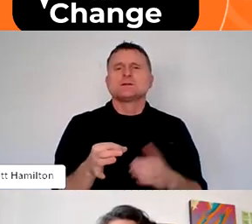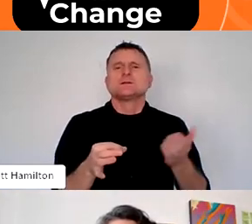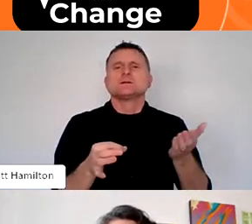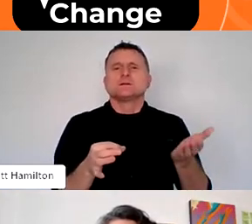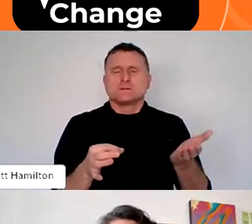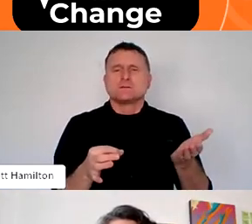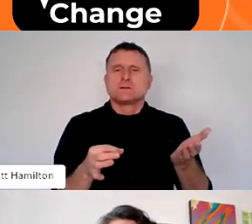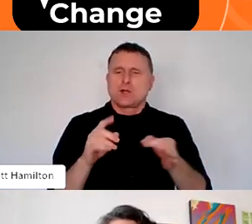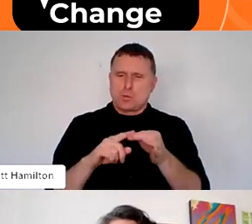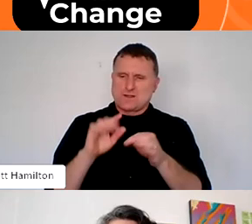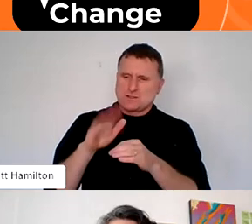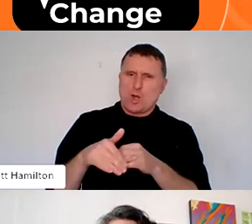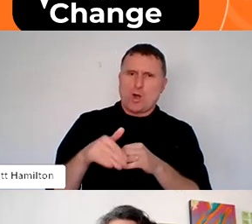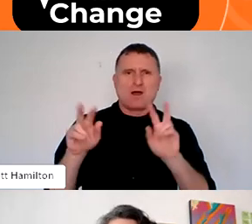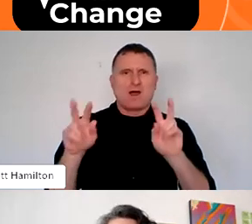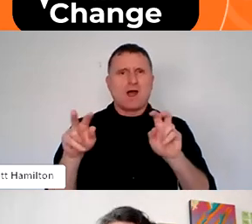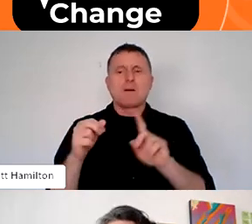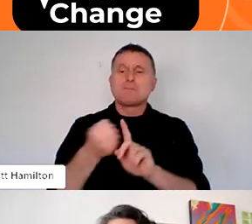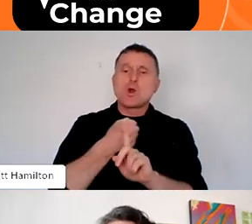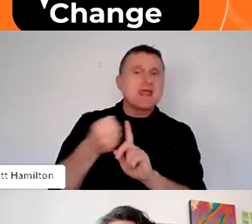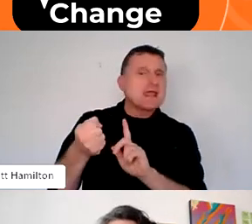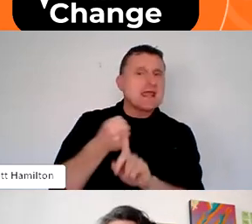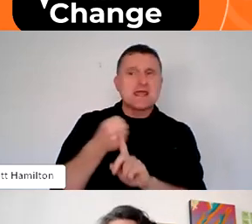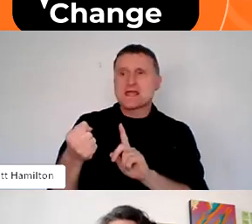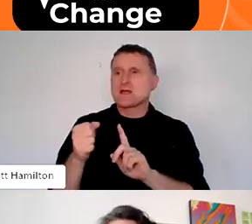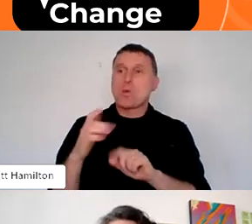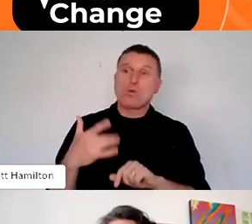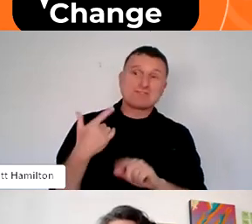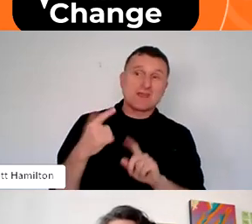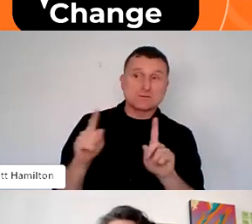around bullying and not feeling included at school, being excluded.